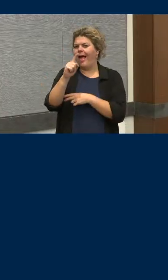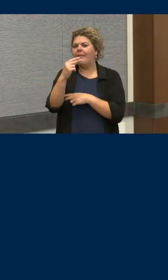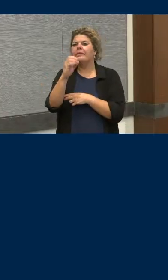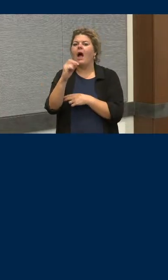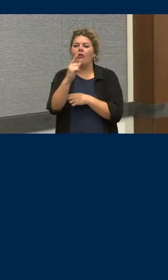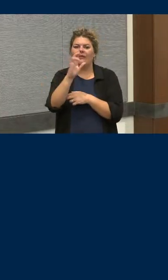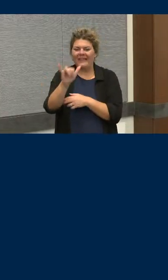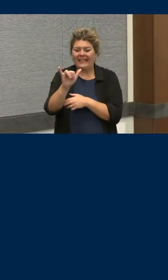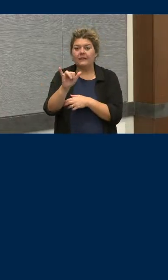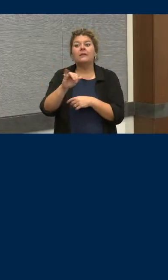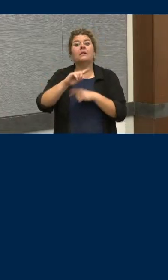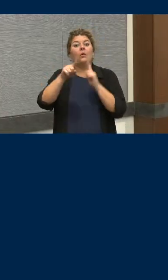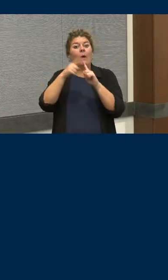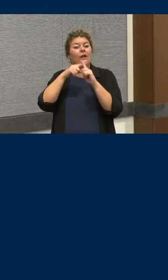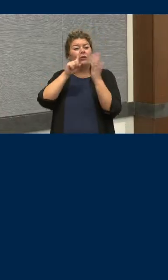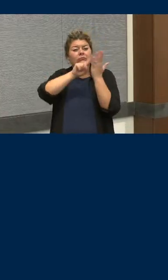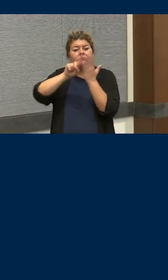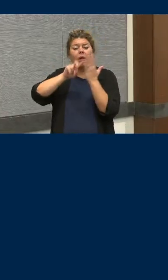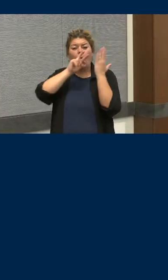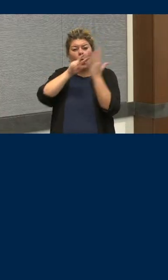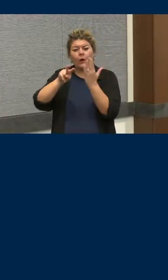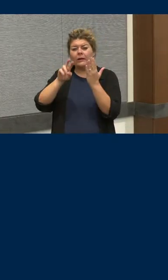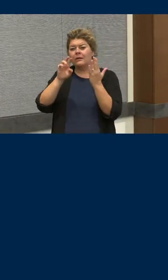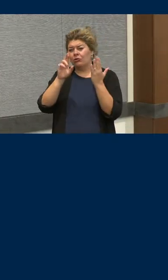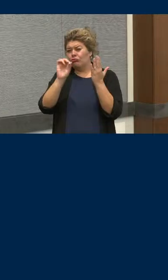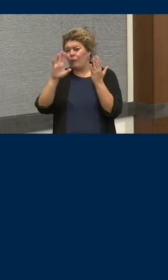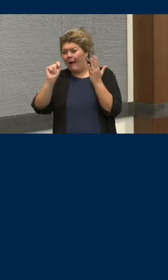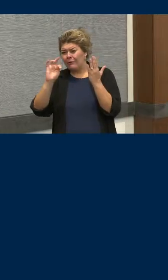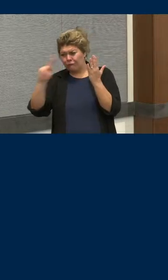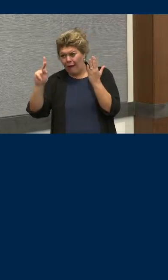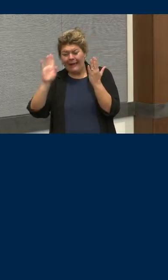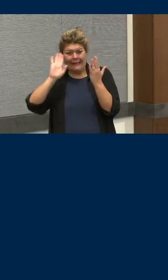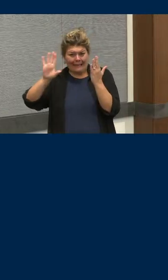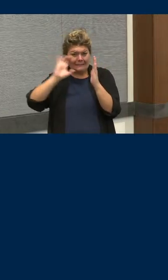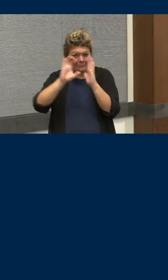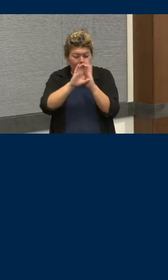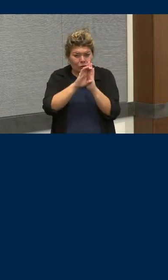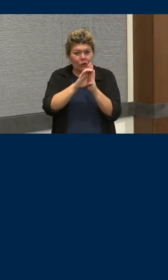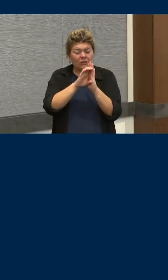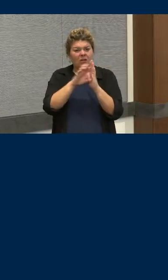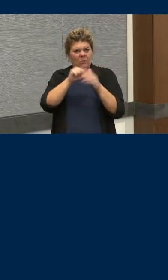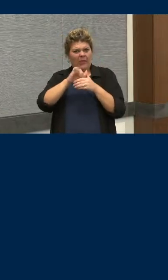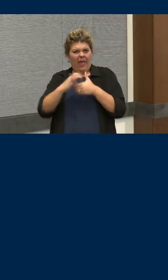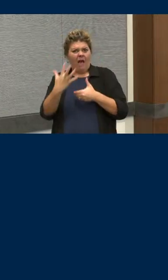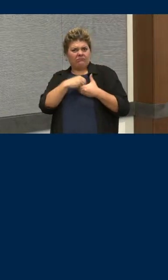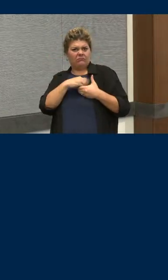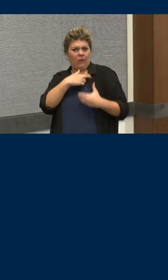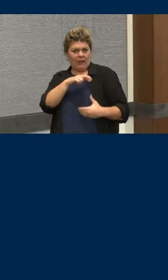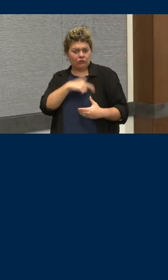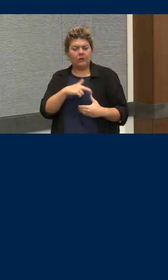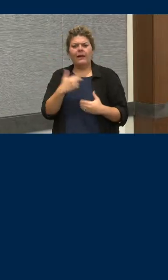Robert Frank's photographs of American vernacular religion connects several modes of